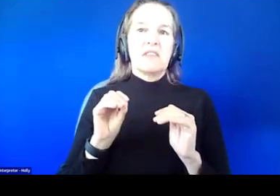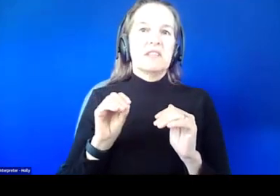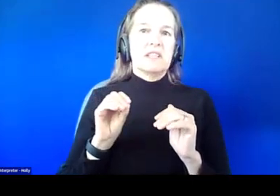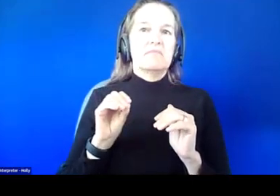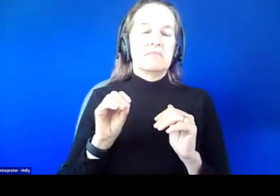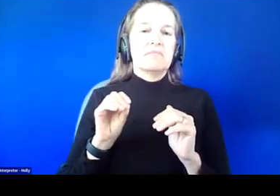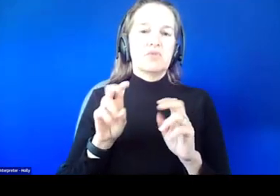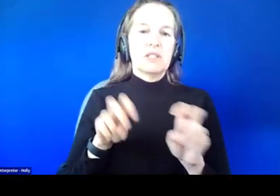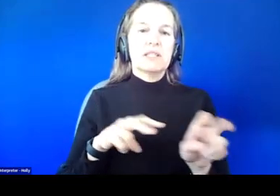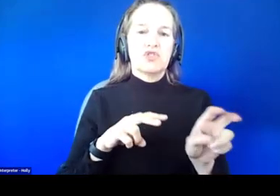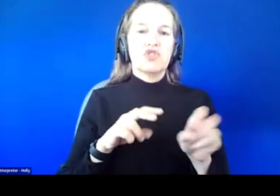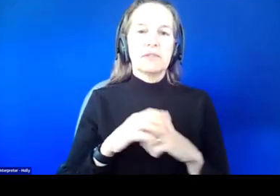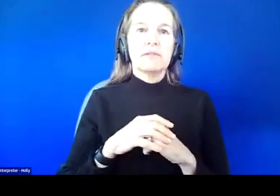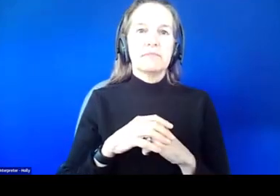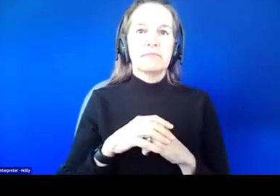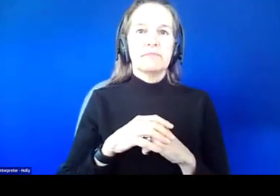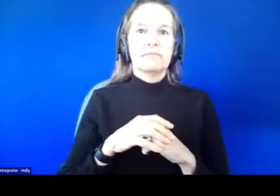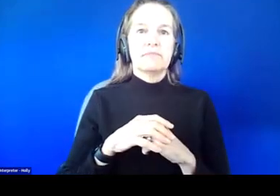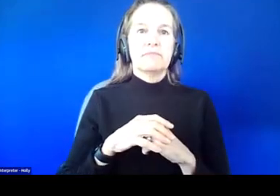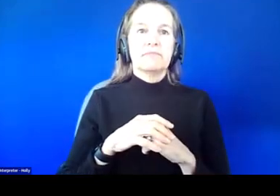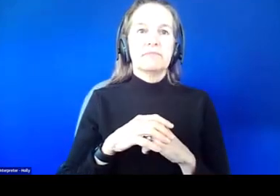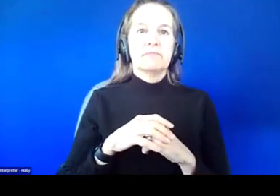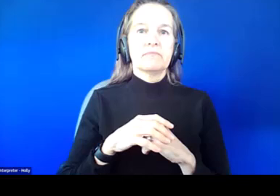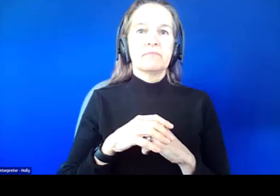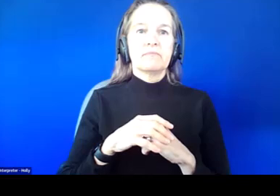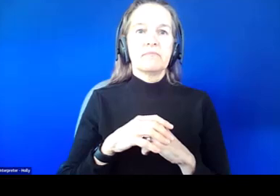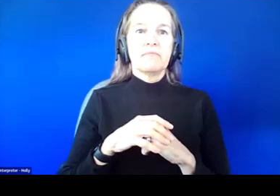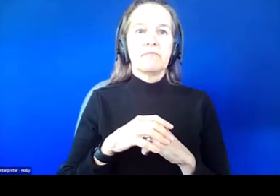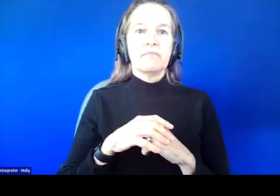This data, and very important reminder,